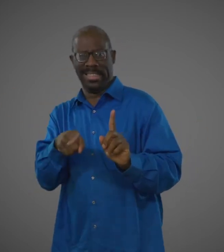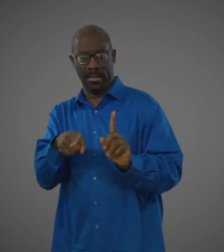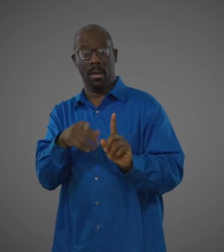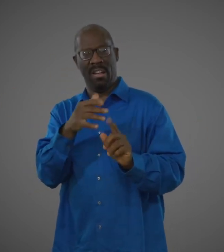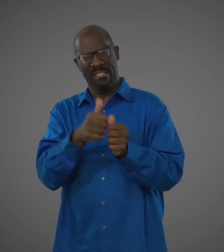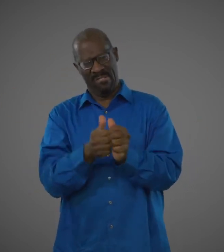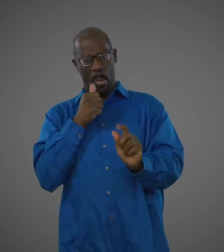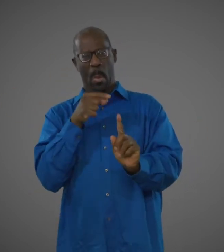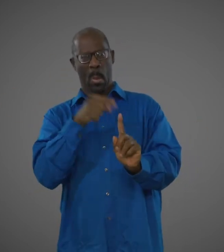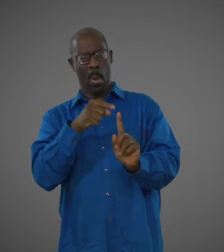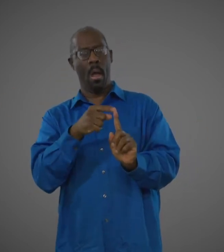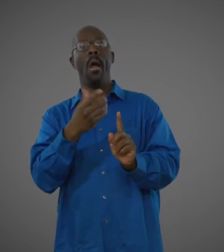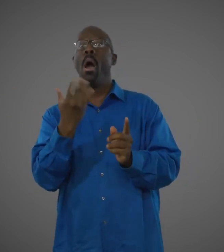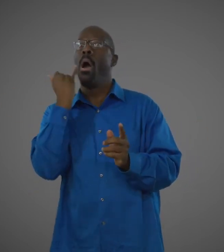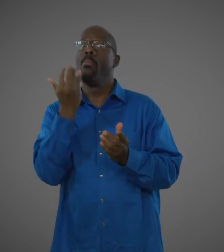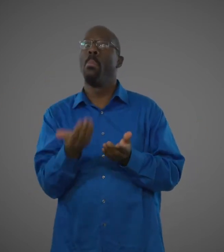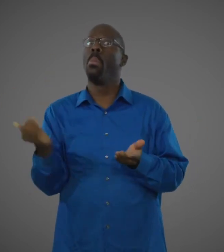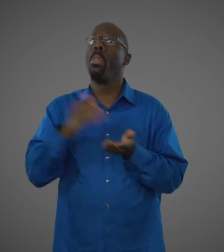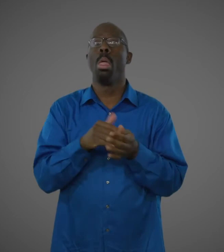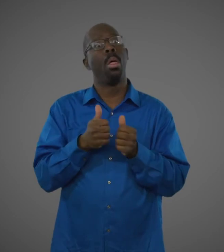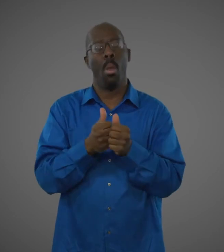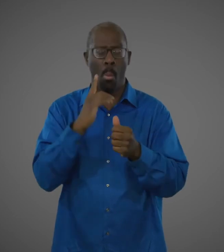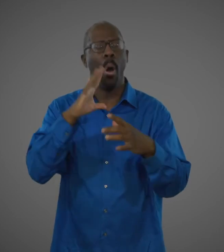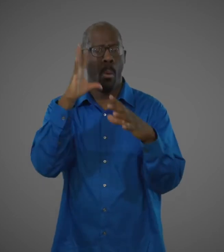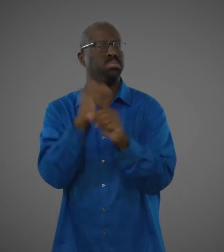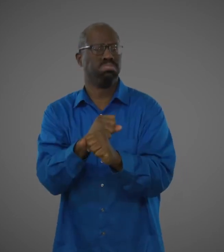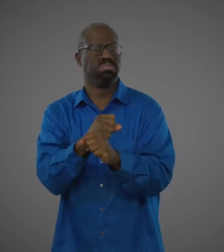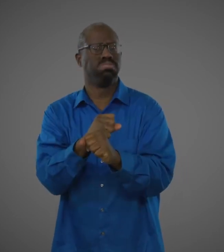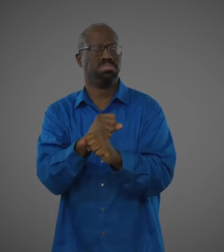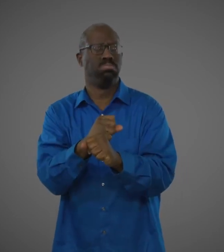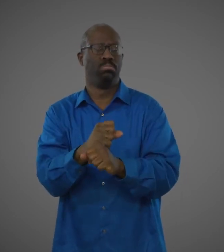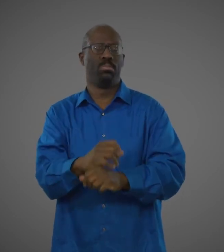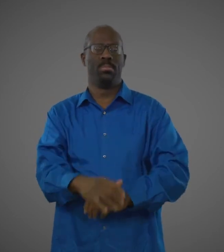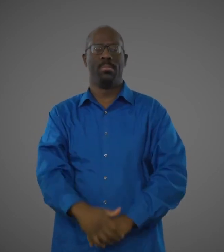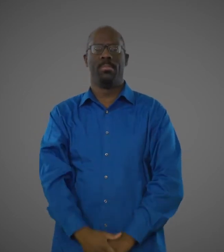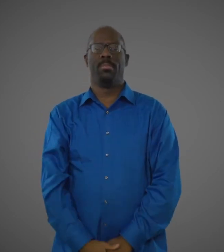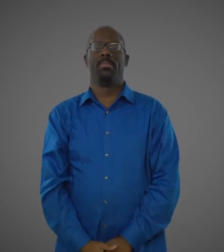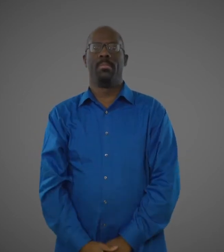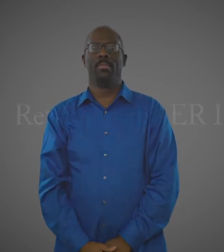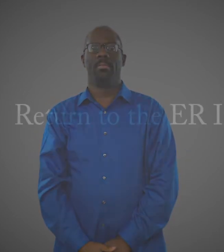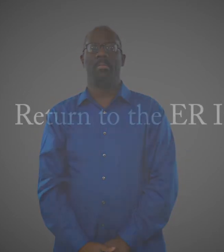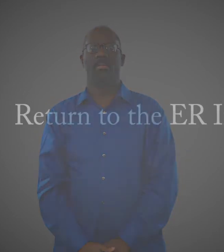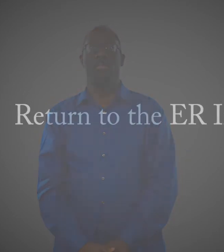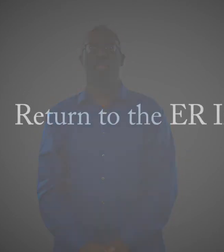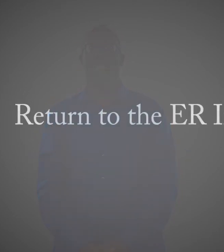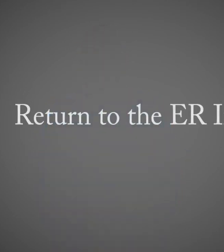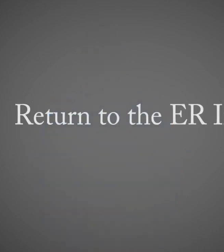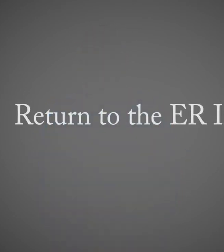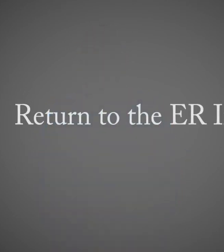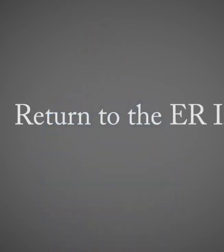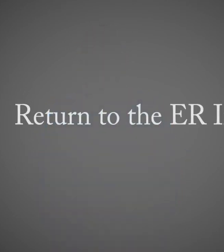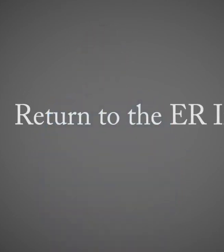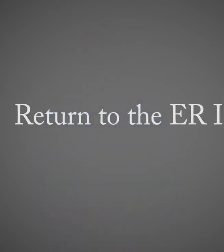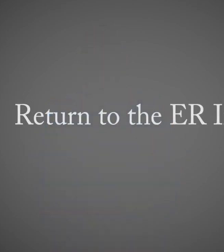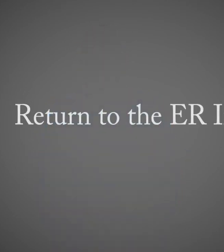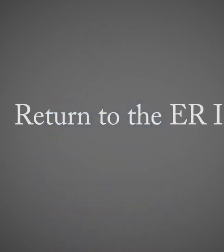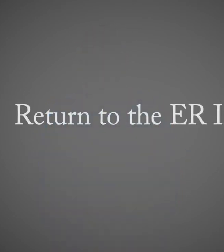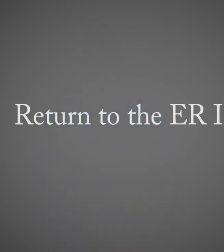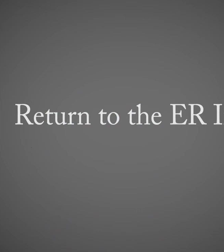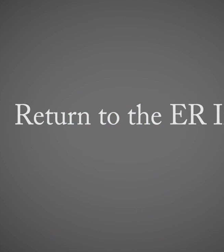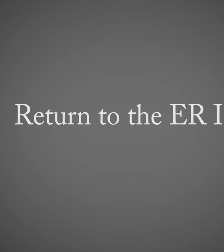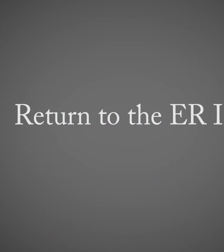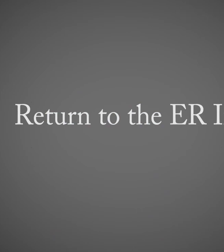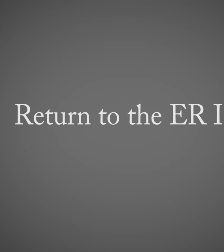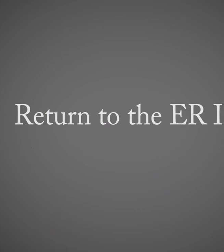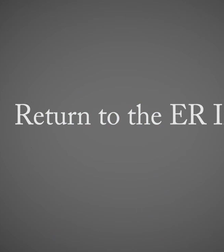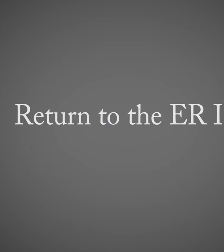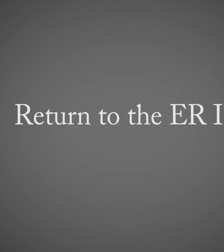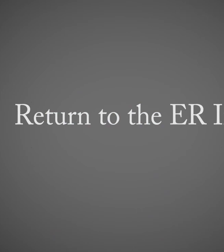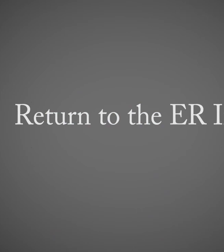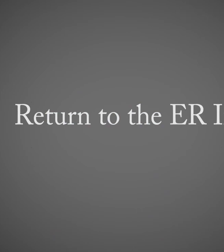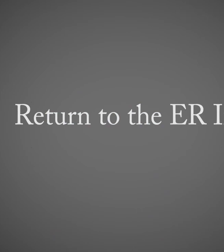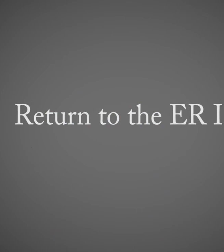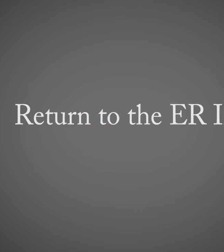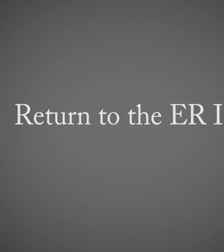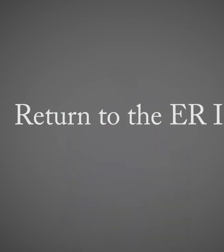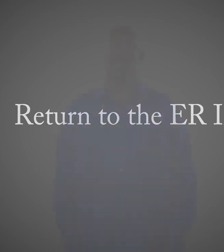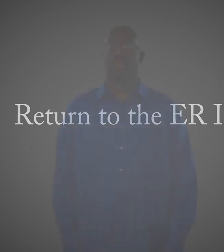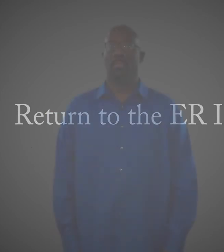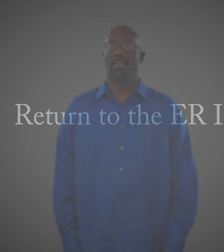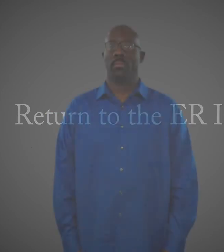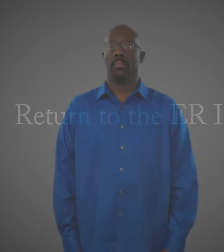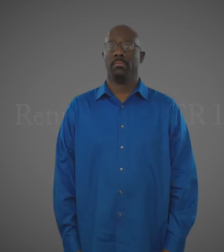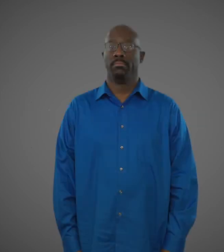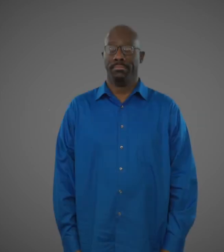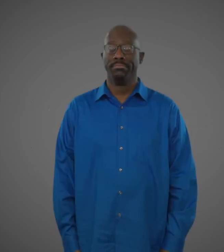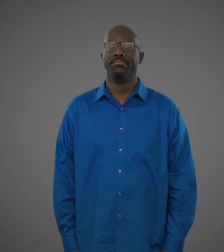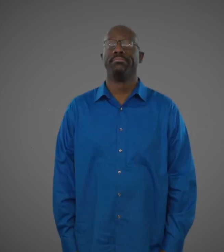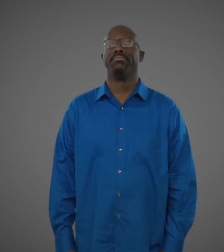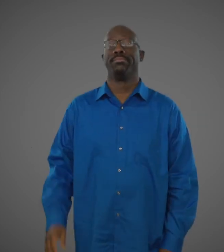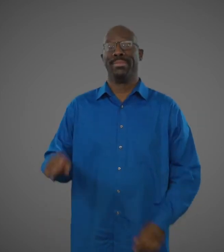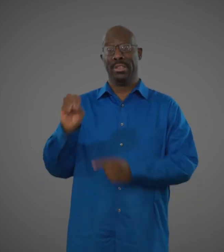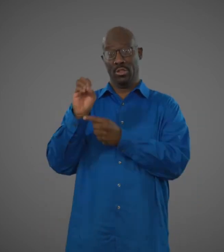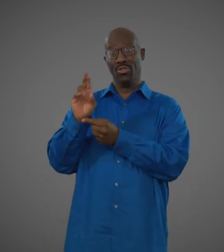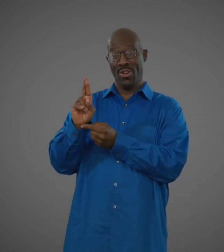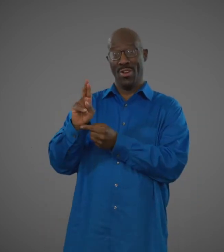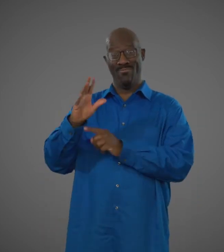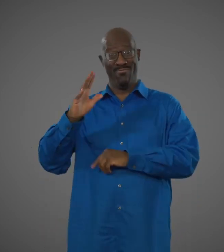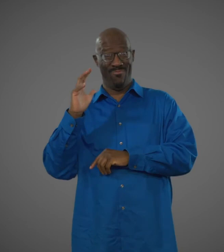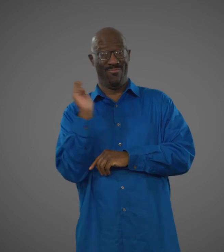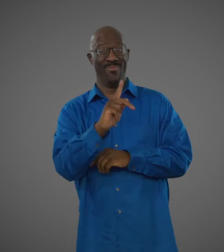so that you don't pass out again.